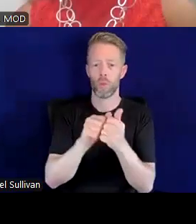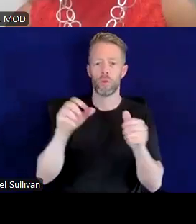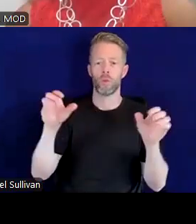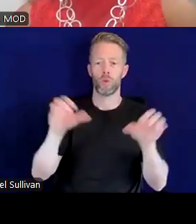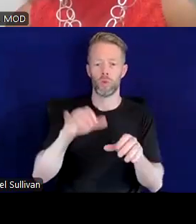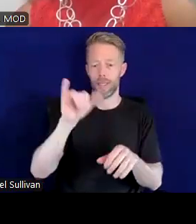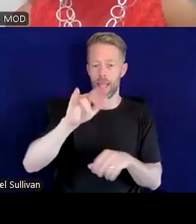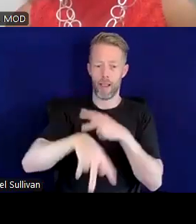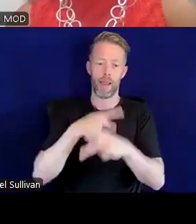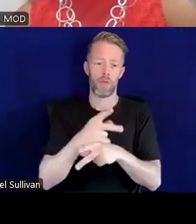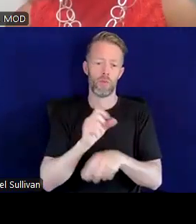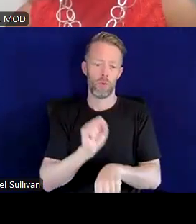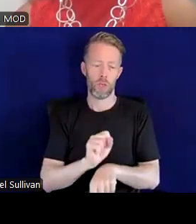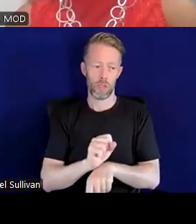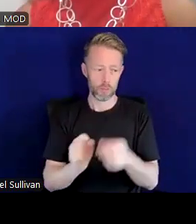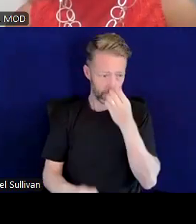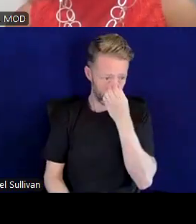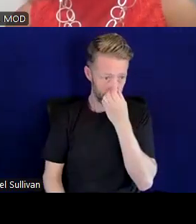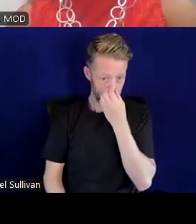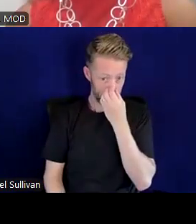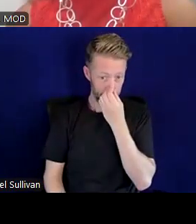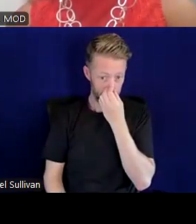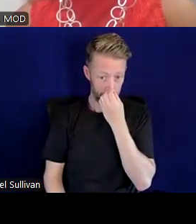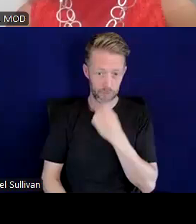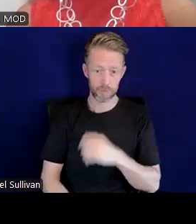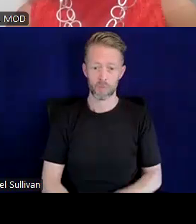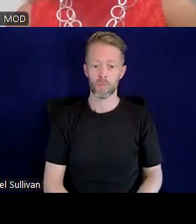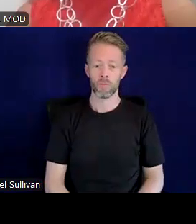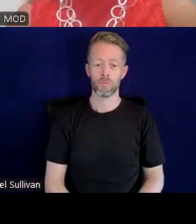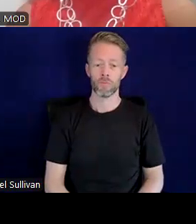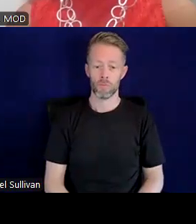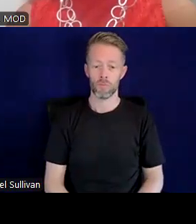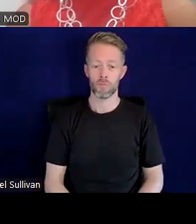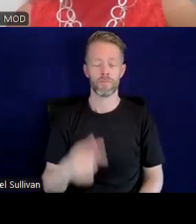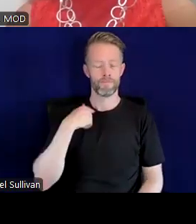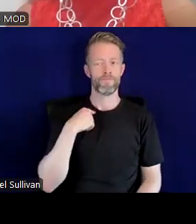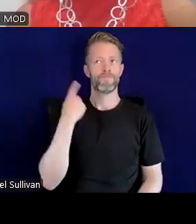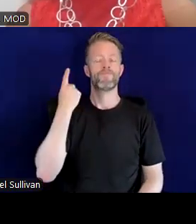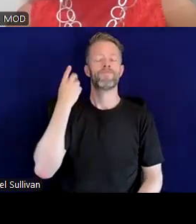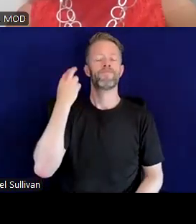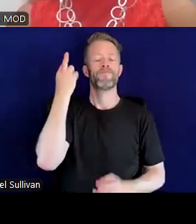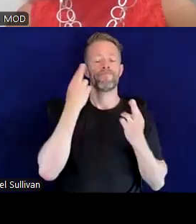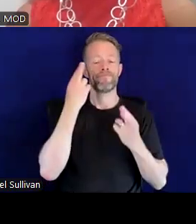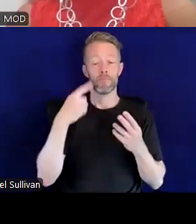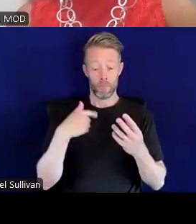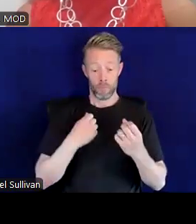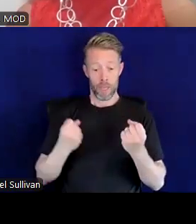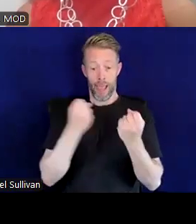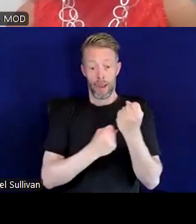that type of work. I realized I'm not able to advocate for myself. It's very difficult, but